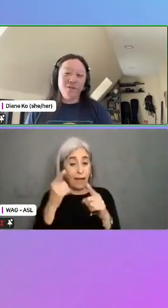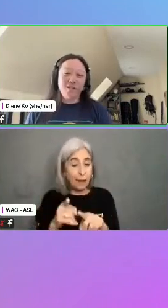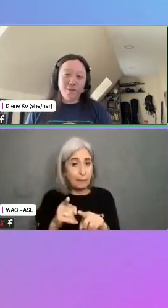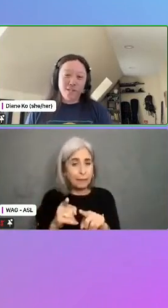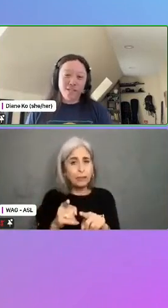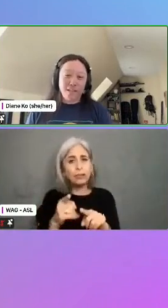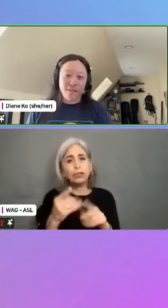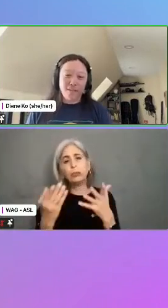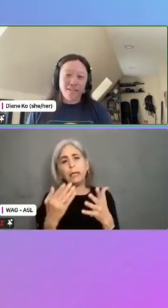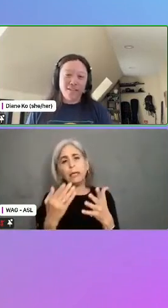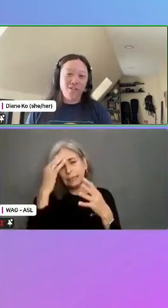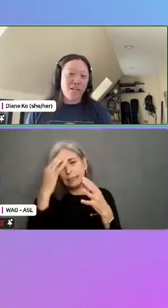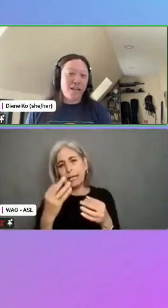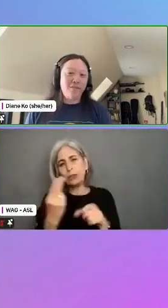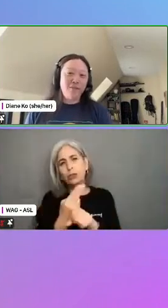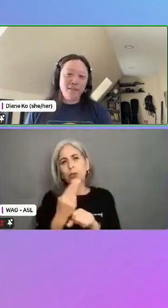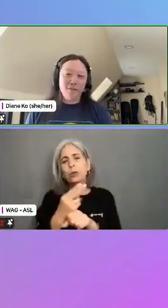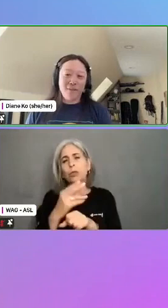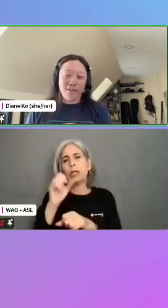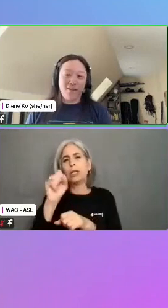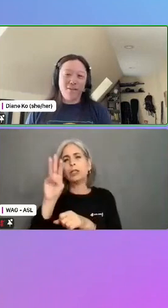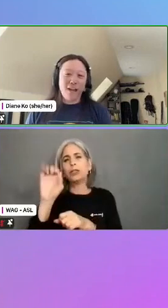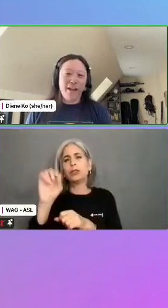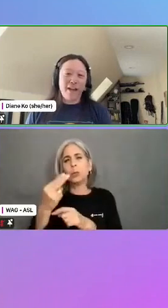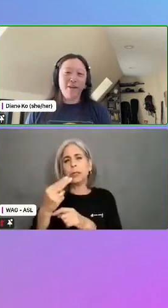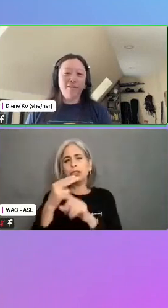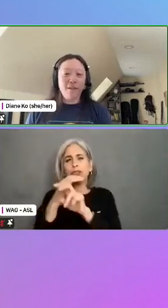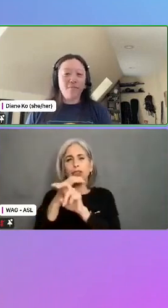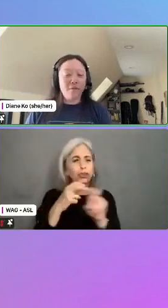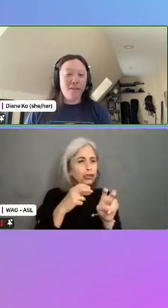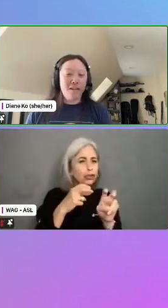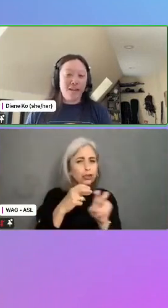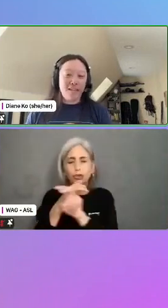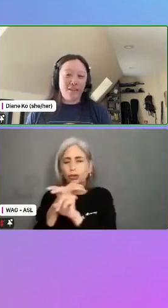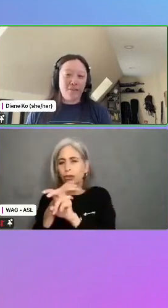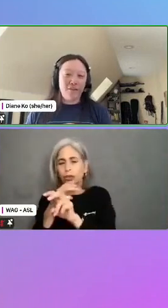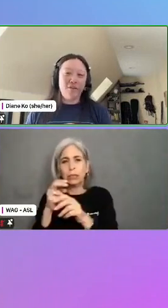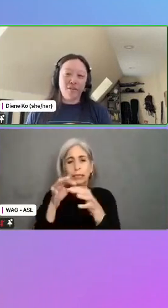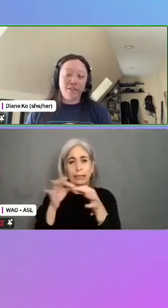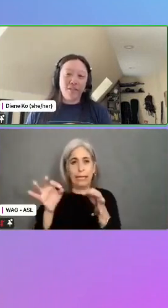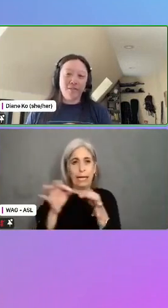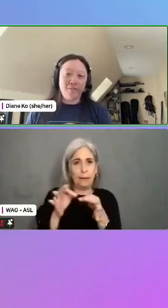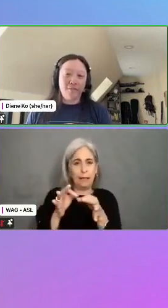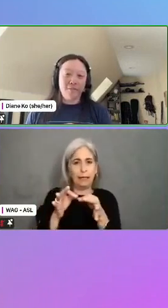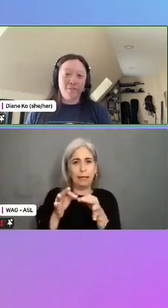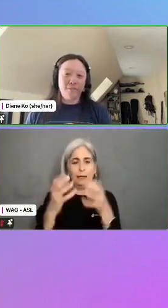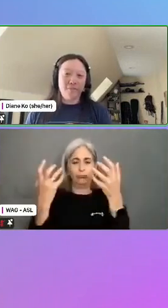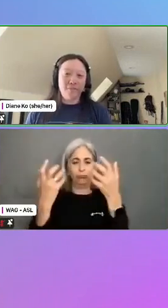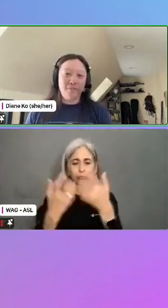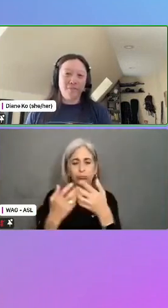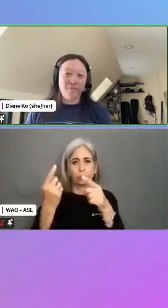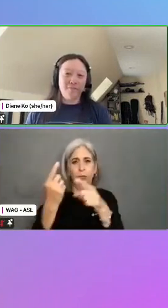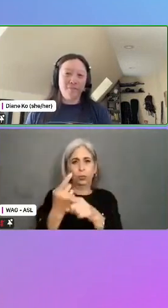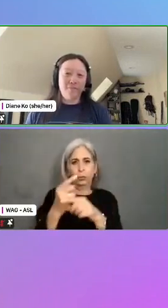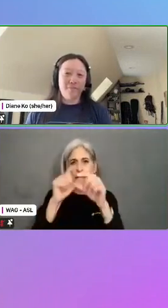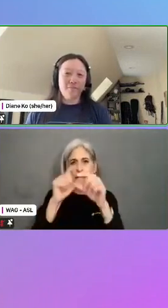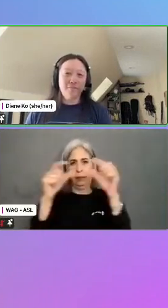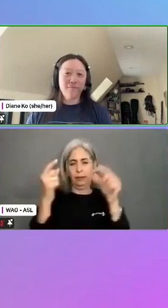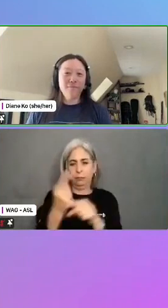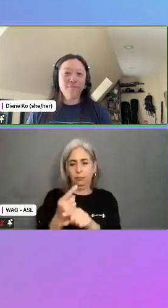happens if the card is used in place where it should be in H3? This brings us to another difficulty, knowing